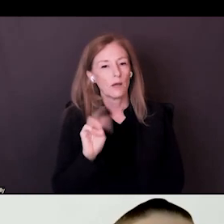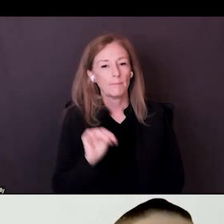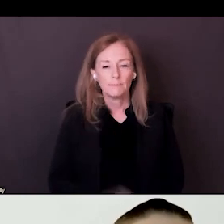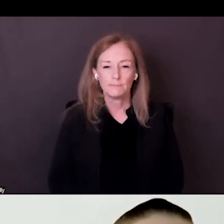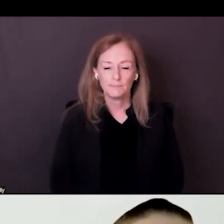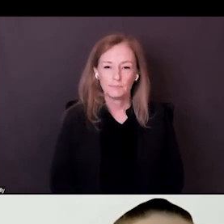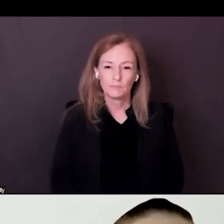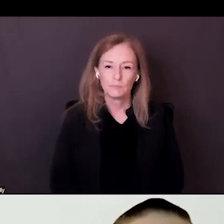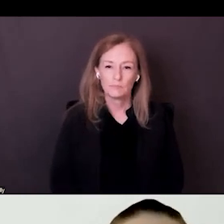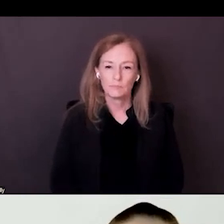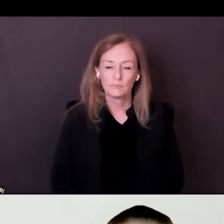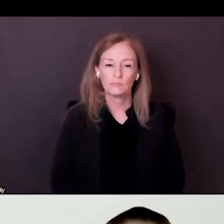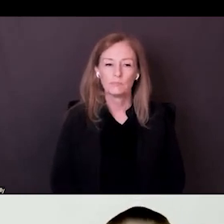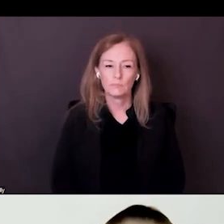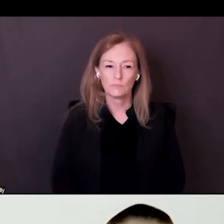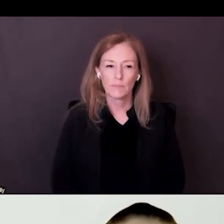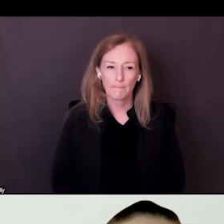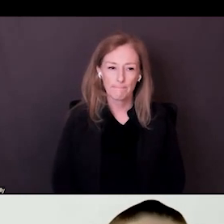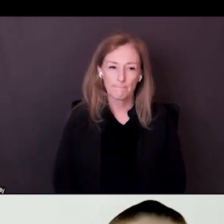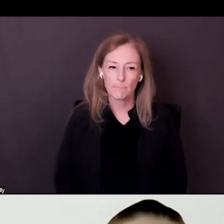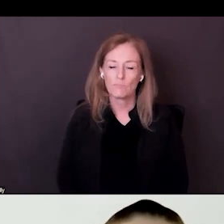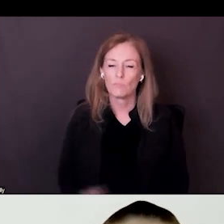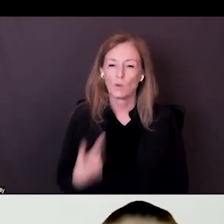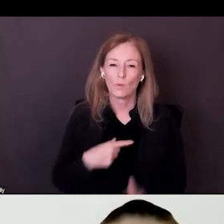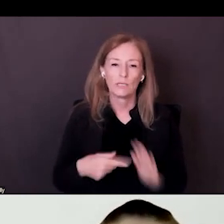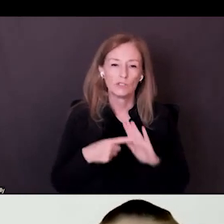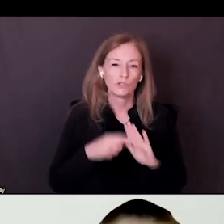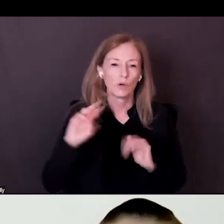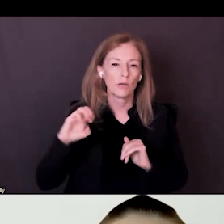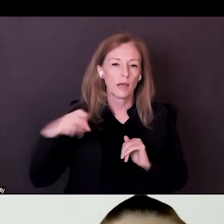I THINK IT WAS UP EARLIER, BUT WE SHOWED A MAP SO FAR -- THERE IT